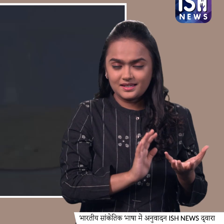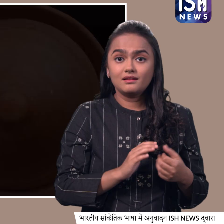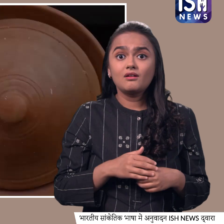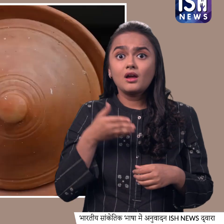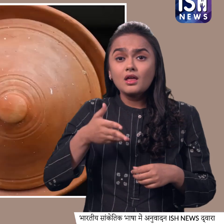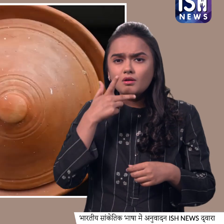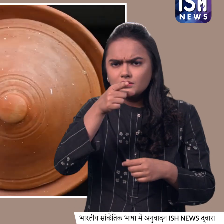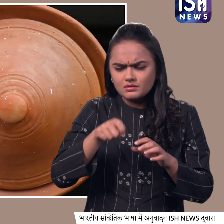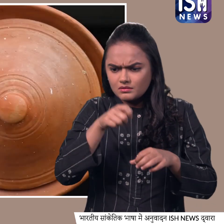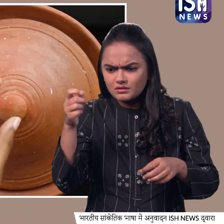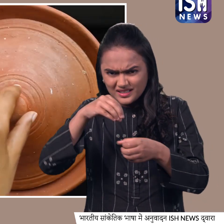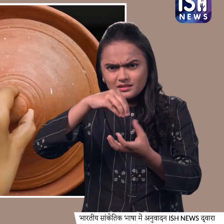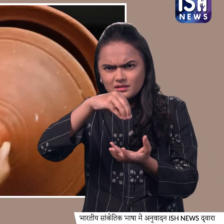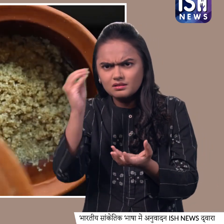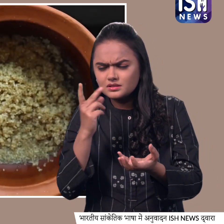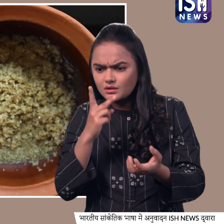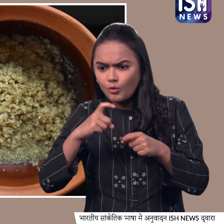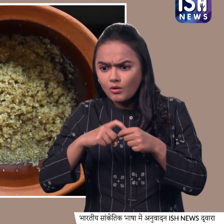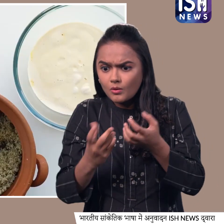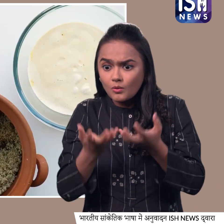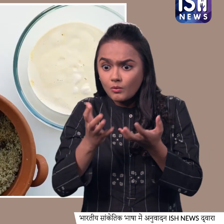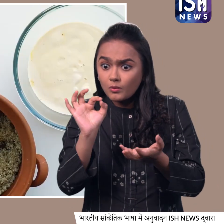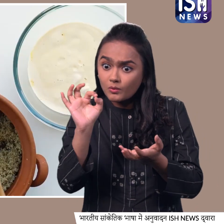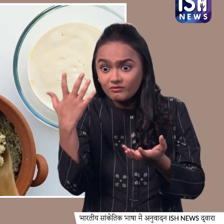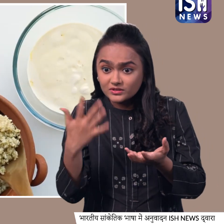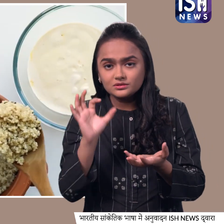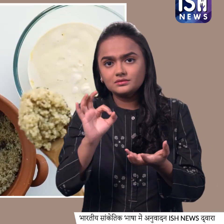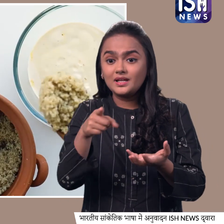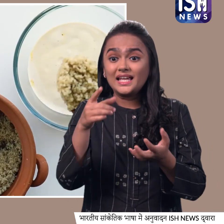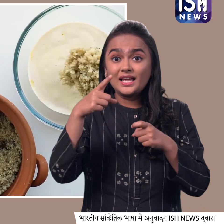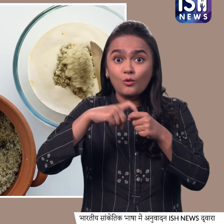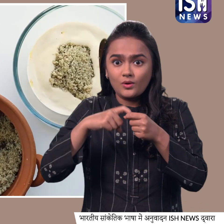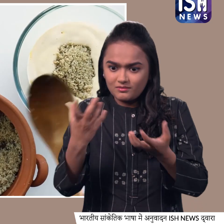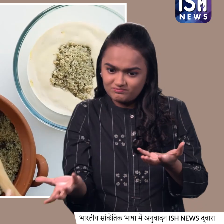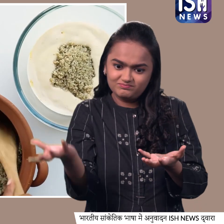Till now if the quinoa is properly cooked, add it to the base of the kheer and mix.